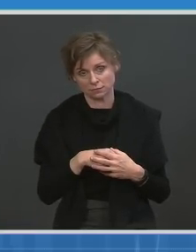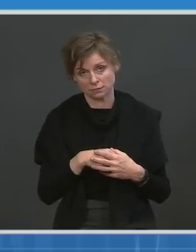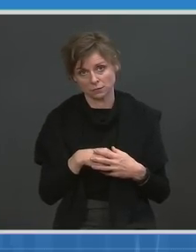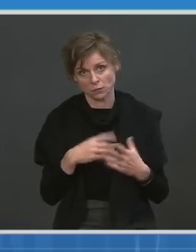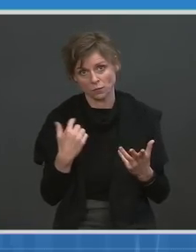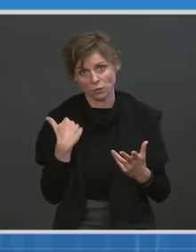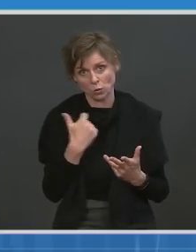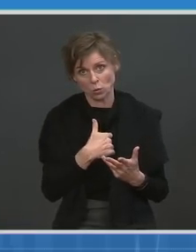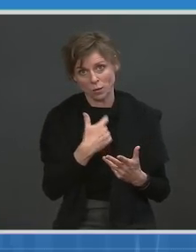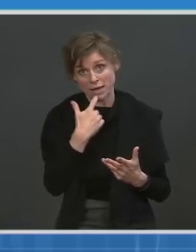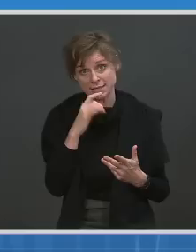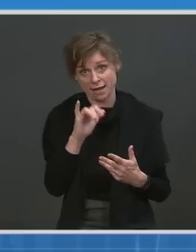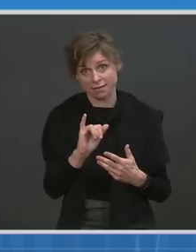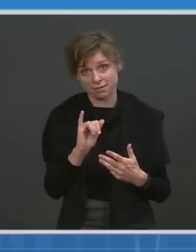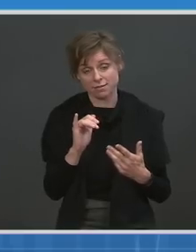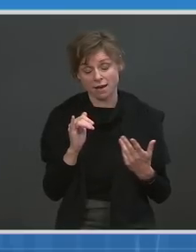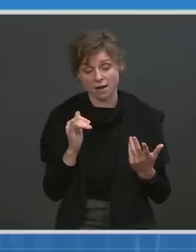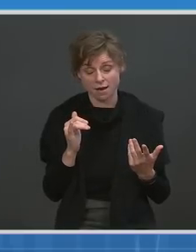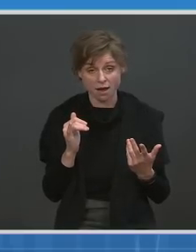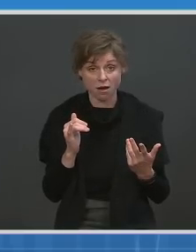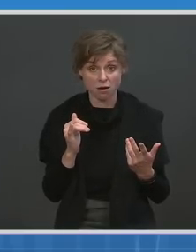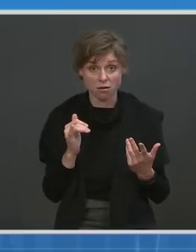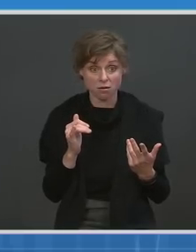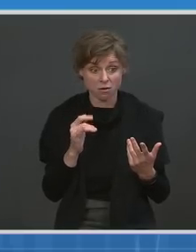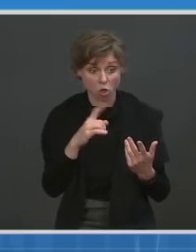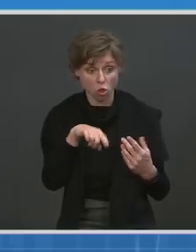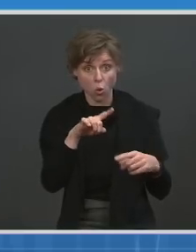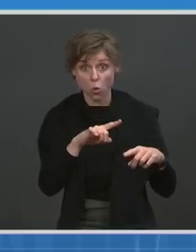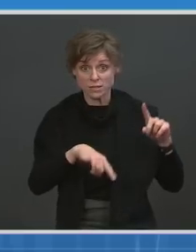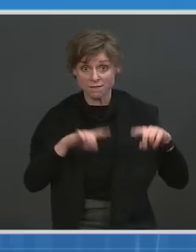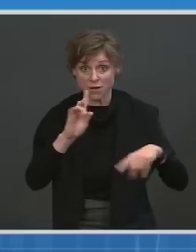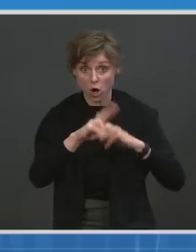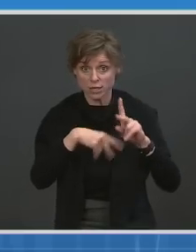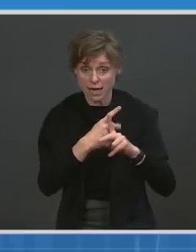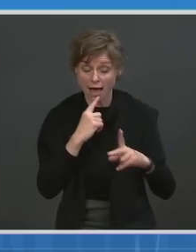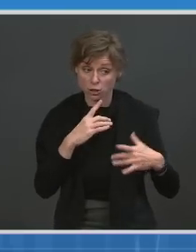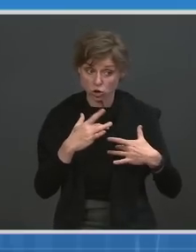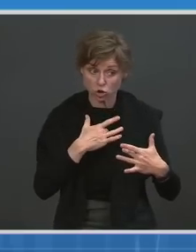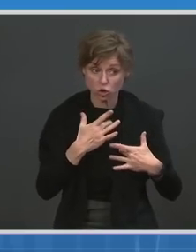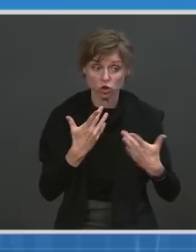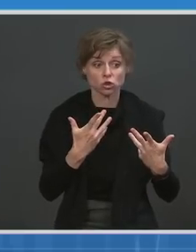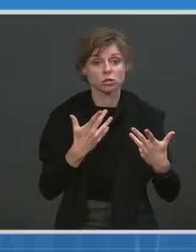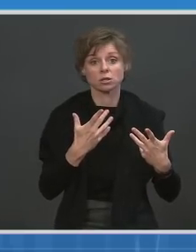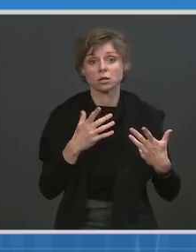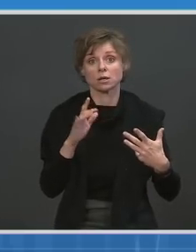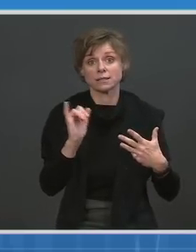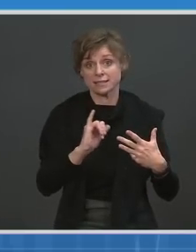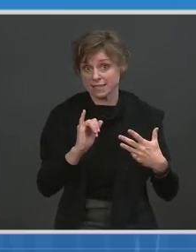in fact -- while these variants are concerning, it is, in fact, the same disease and the same mitigation strategies -- the masking, the distancing --